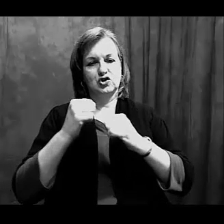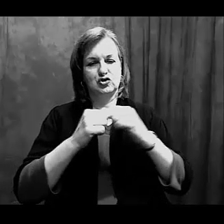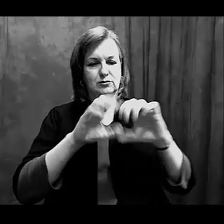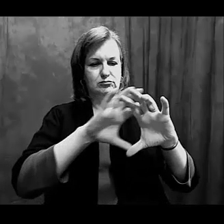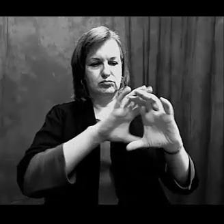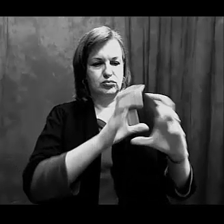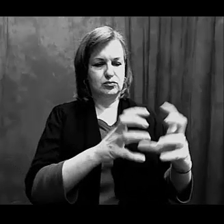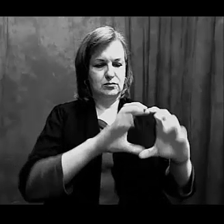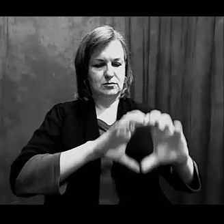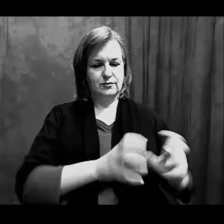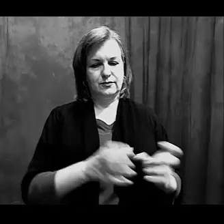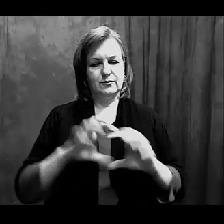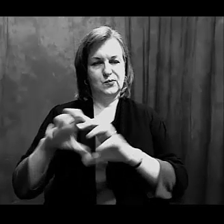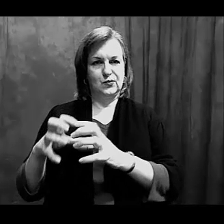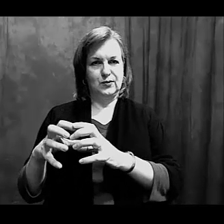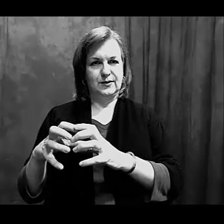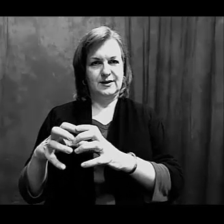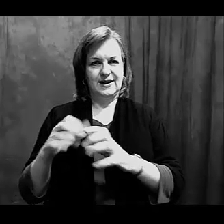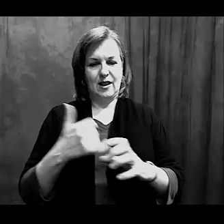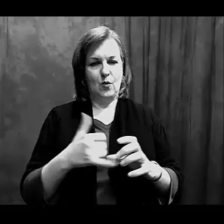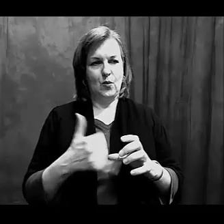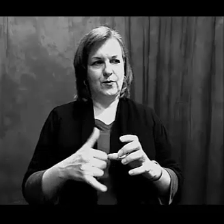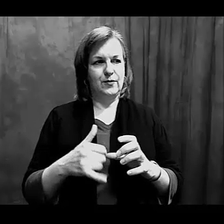and all we've changed